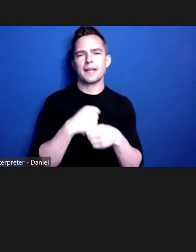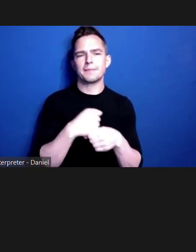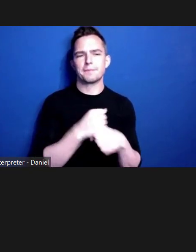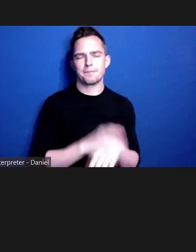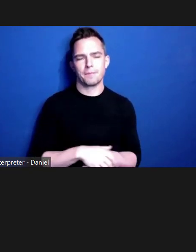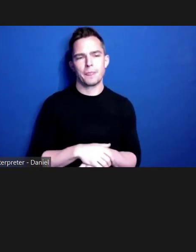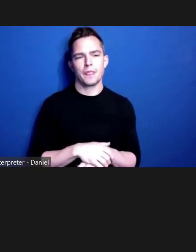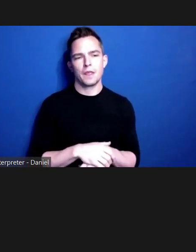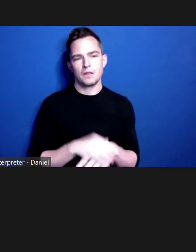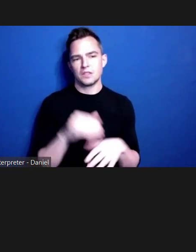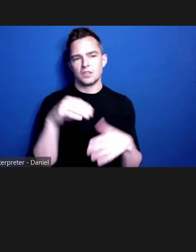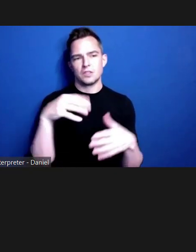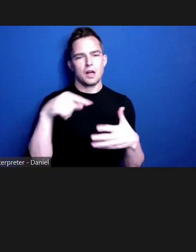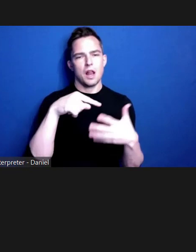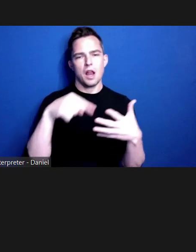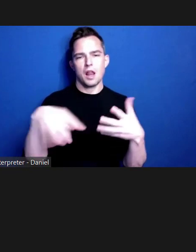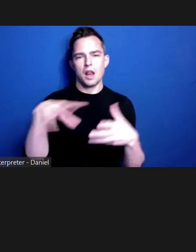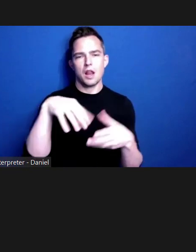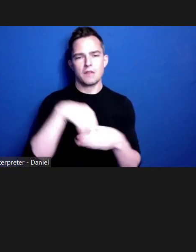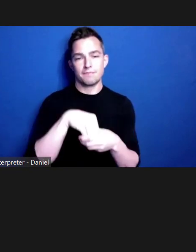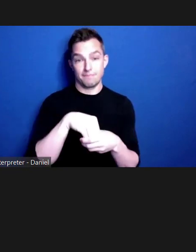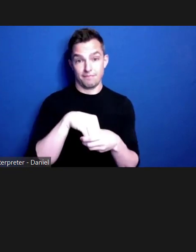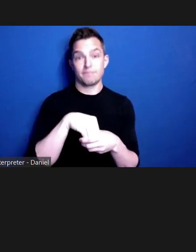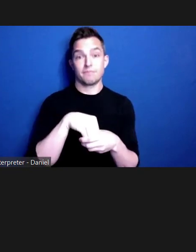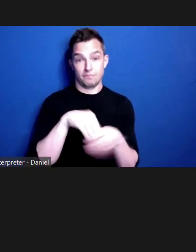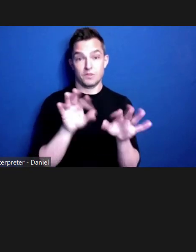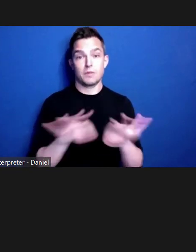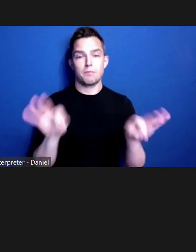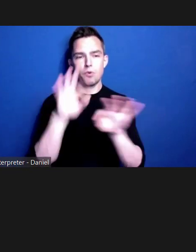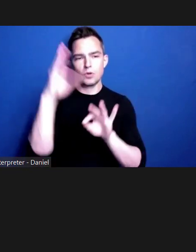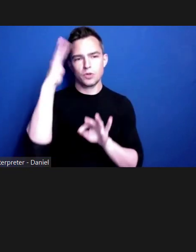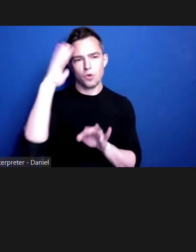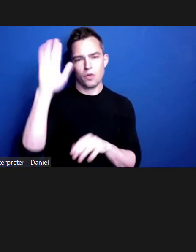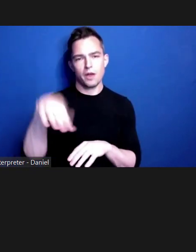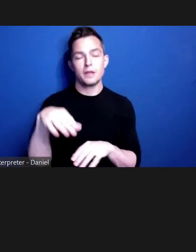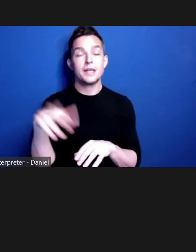development, counting how many words children can produce.